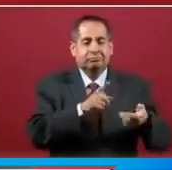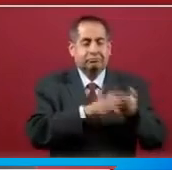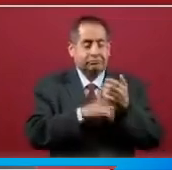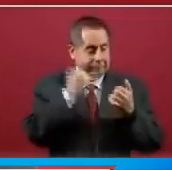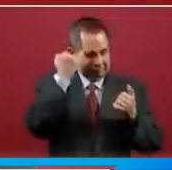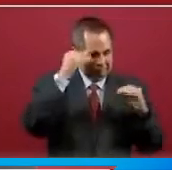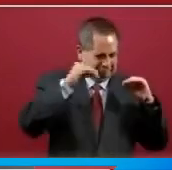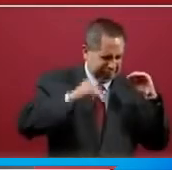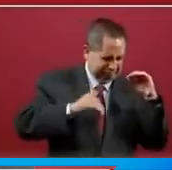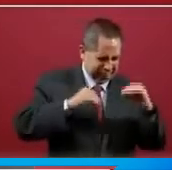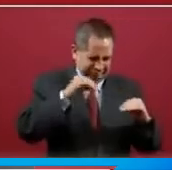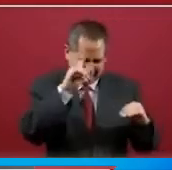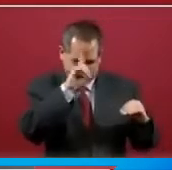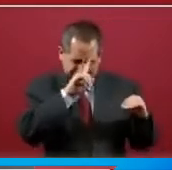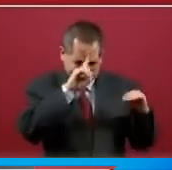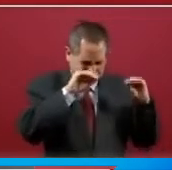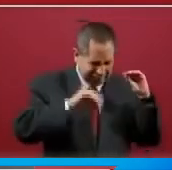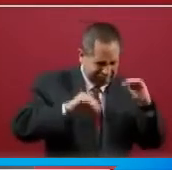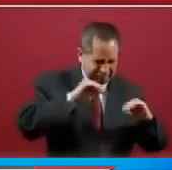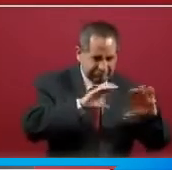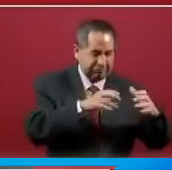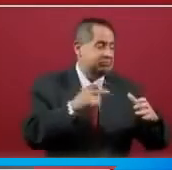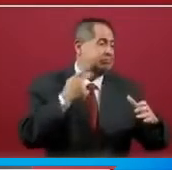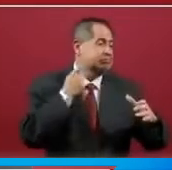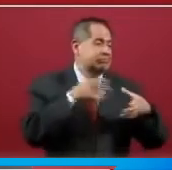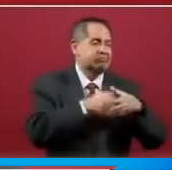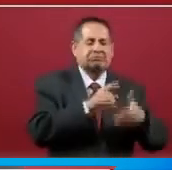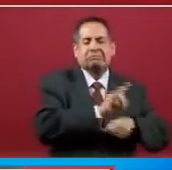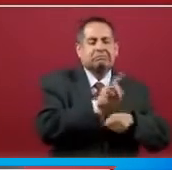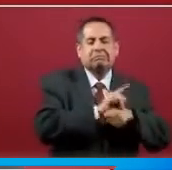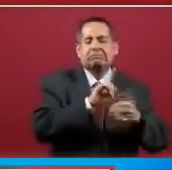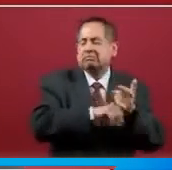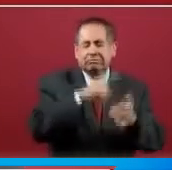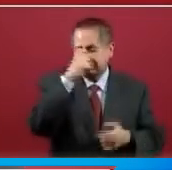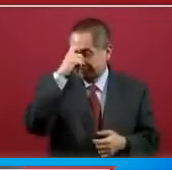Since January 1994 the legal framework for transgression without punishment was adjusted